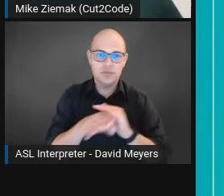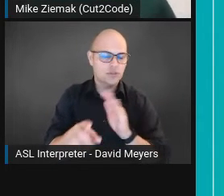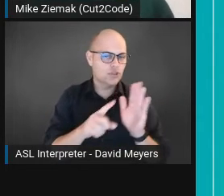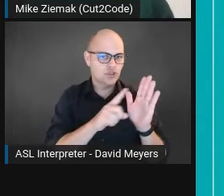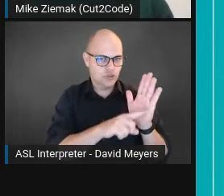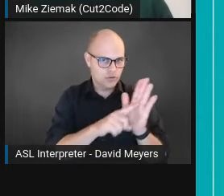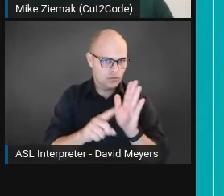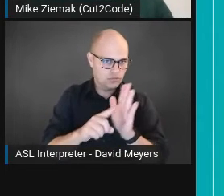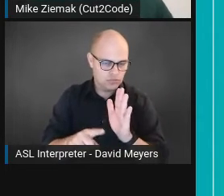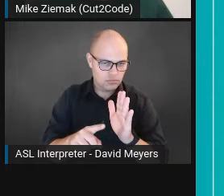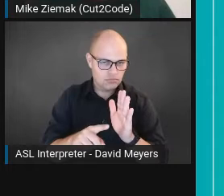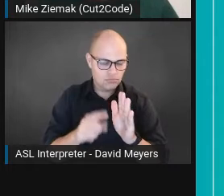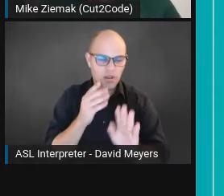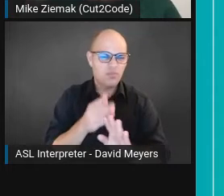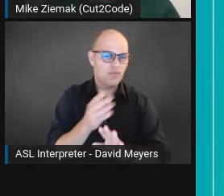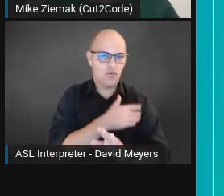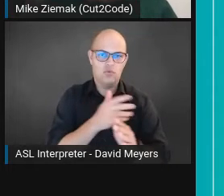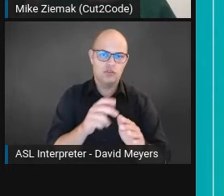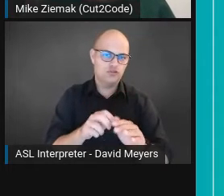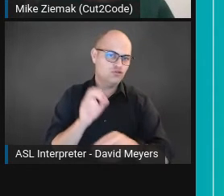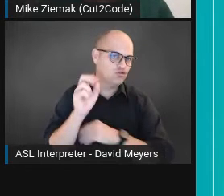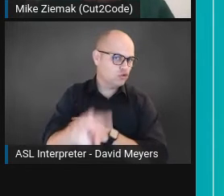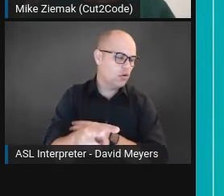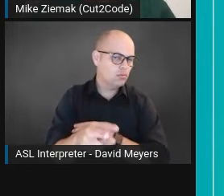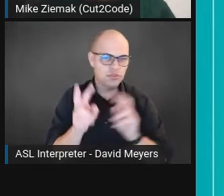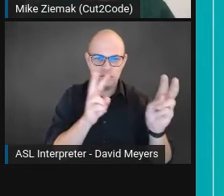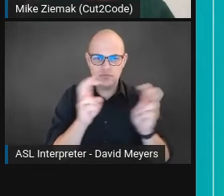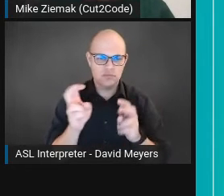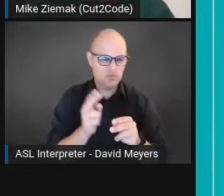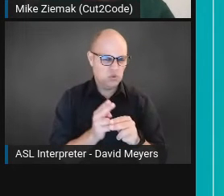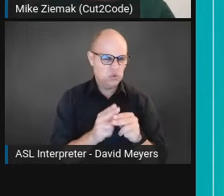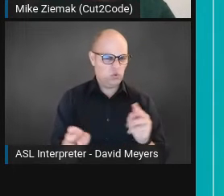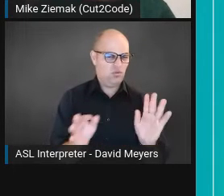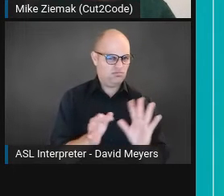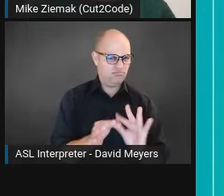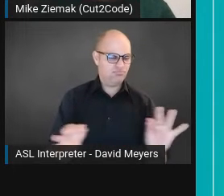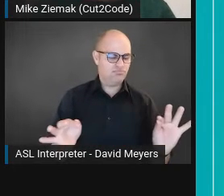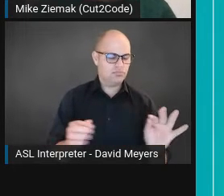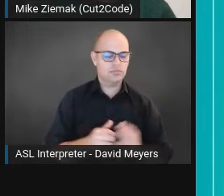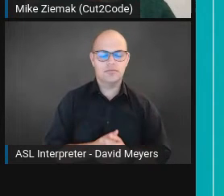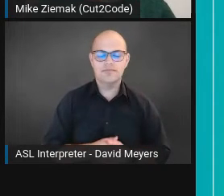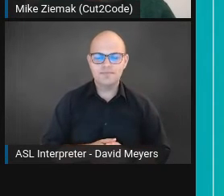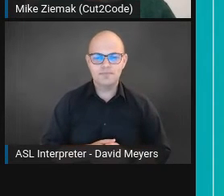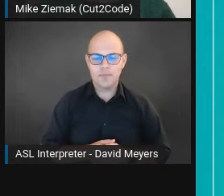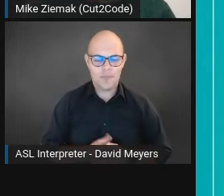Before we jump into this subject, just a short caveat, from my experience, if your goal is to make sure